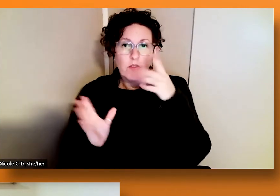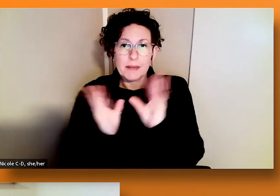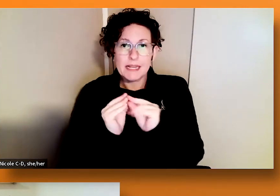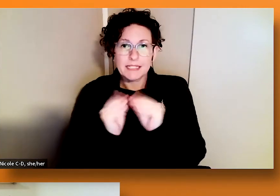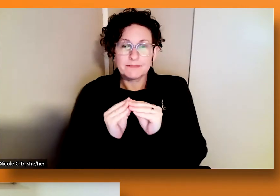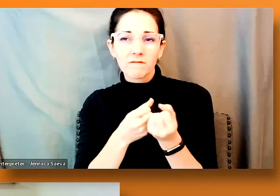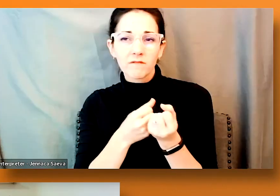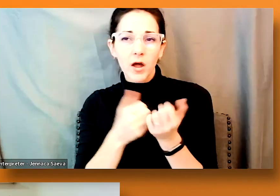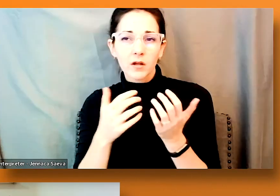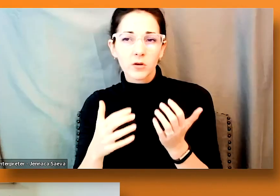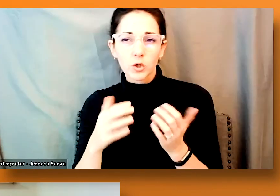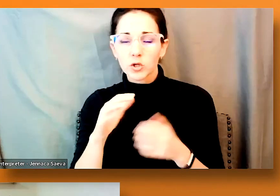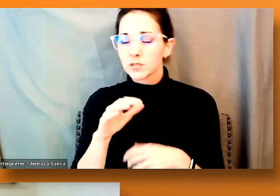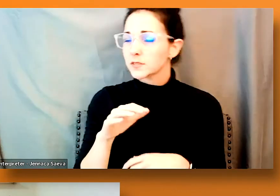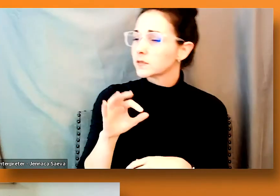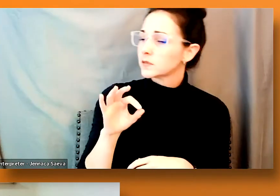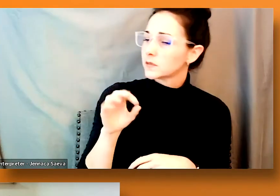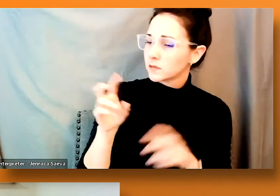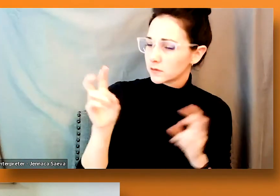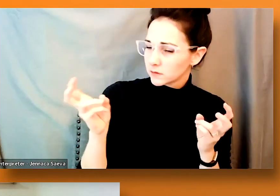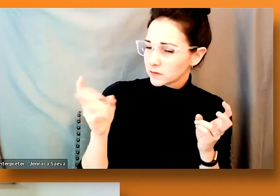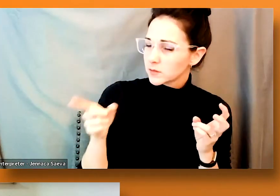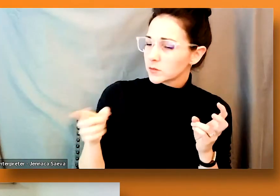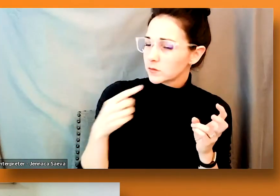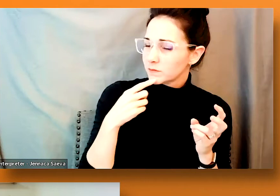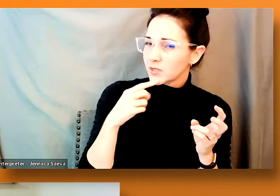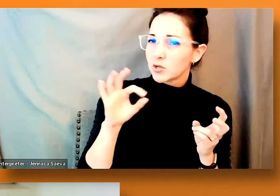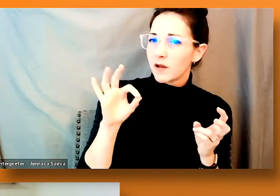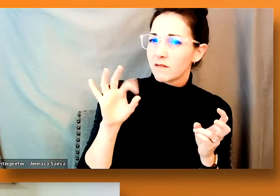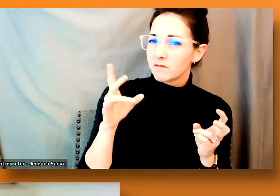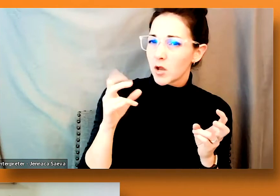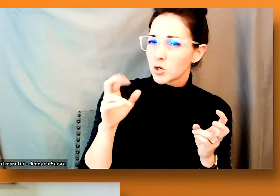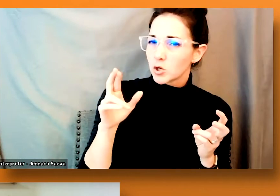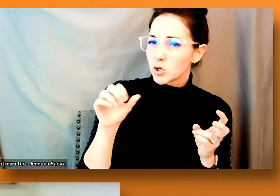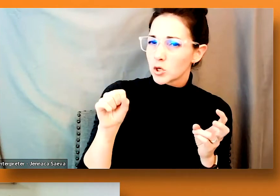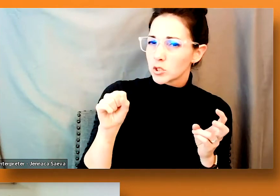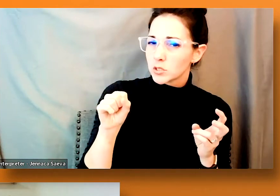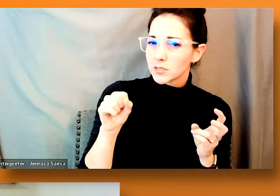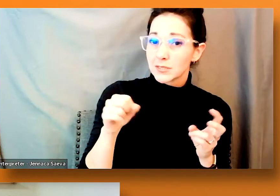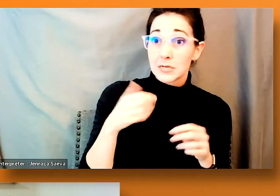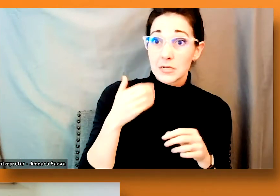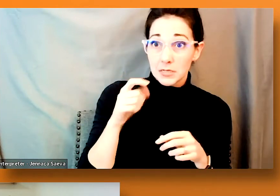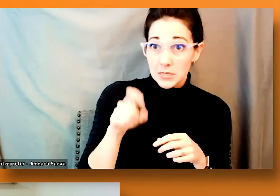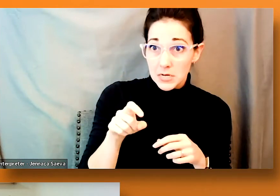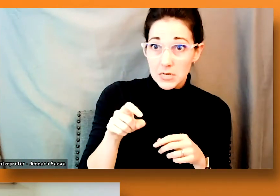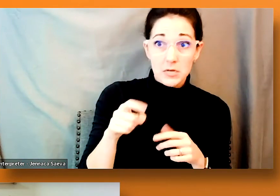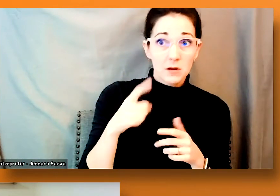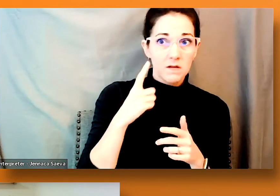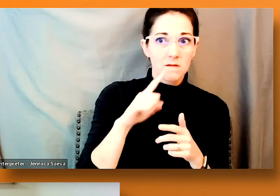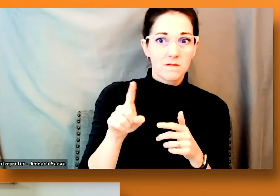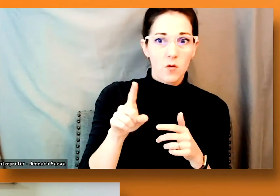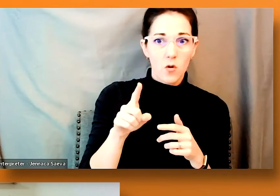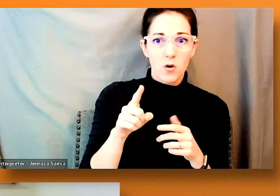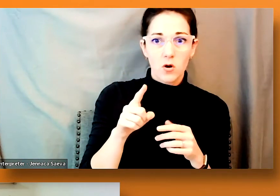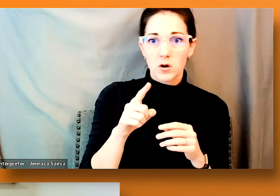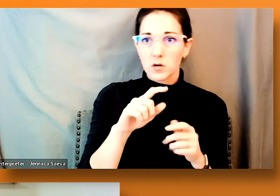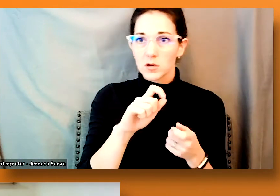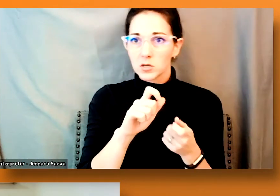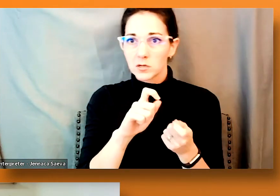The question is, "You have mentioned that funders are aware "of the need for budget adjustments. Do only certain adjustments or do all adjustments require